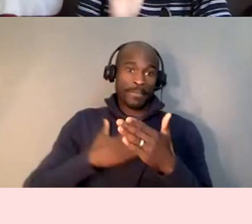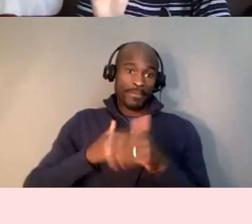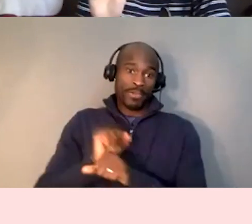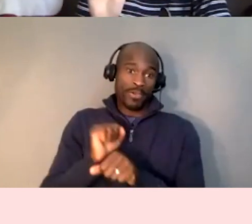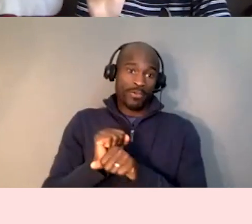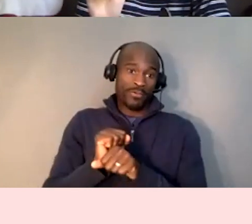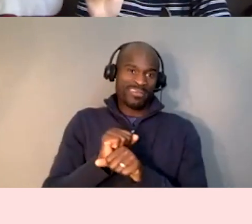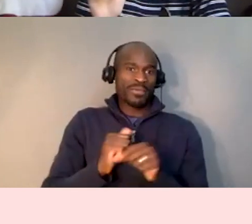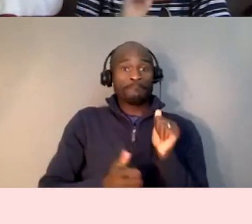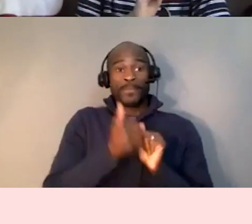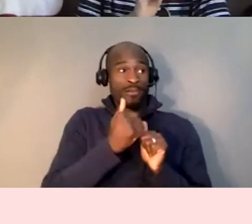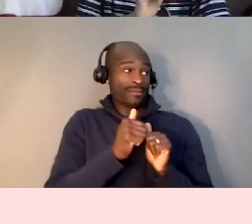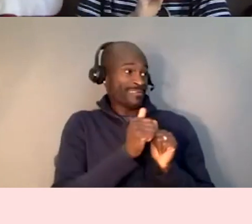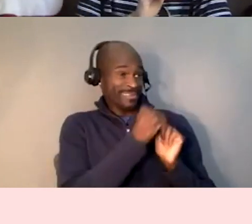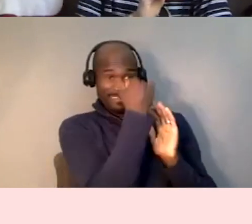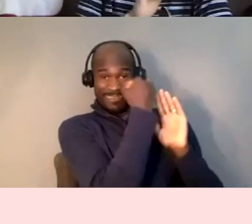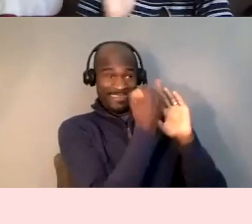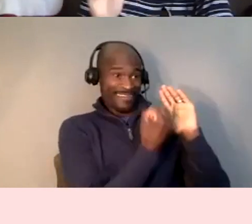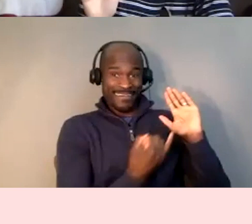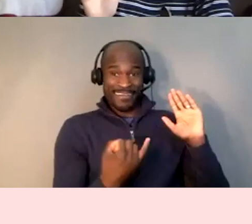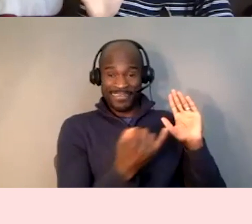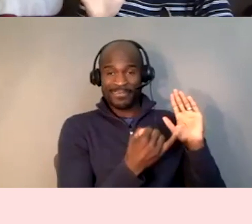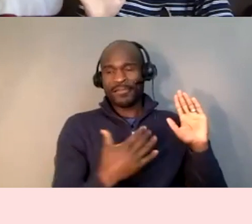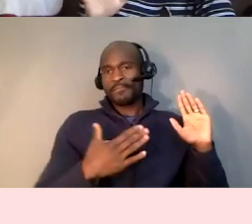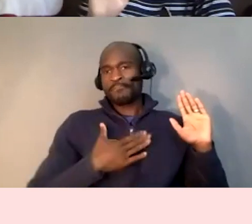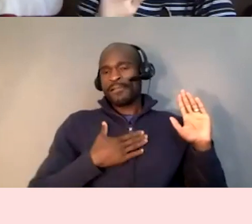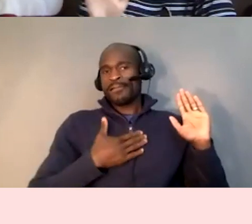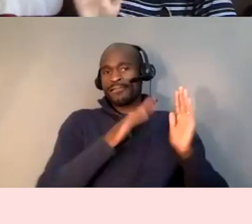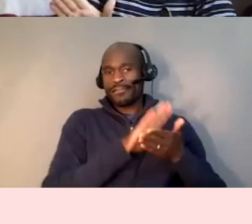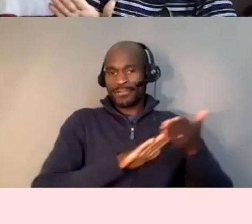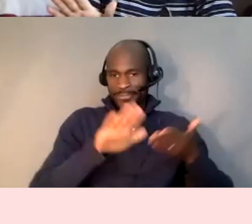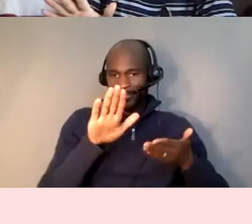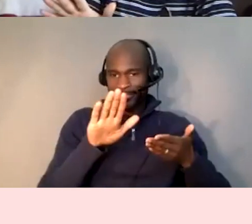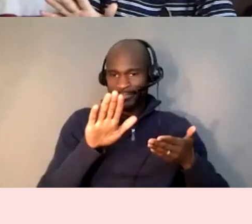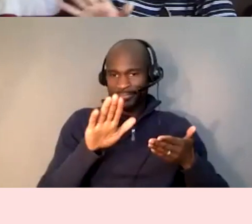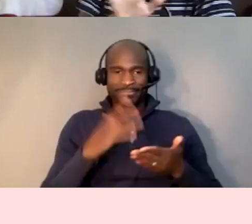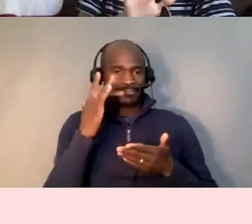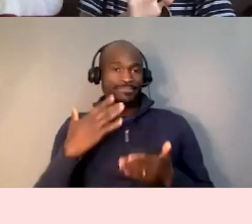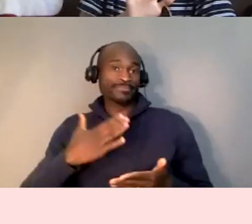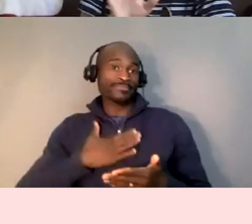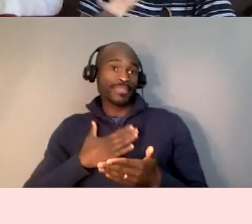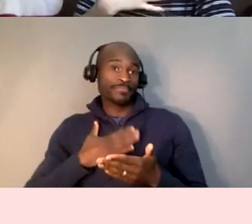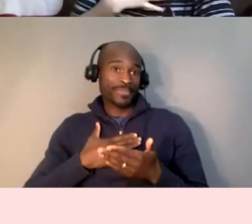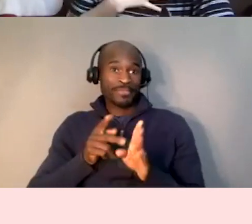university because most of my professional work is still under NDAs so I'll keep that